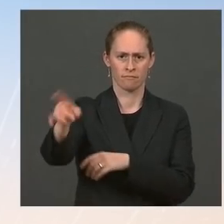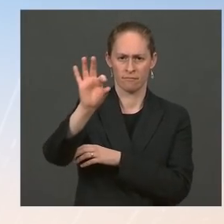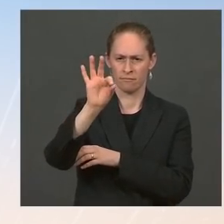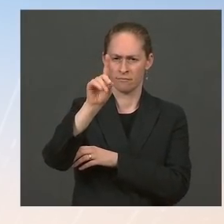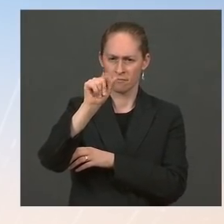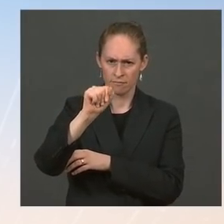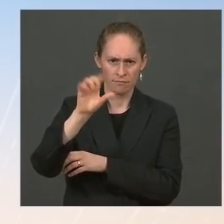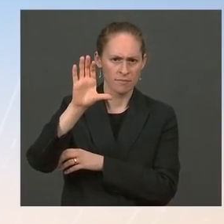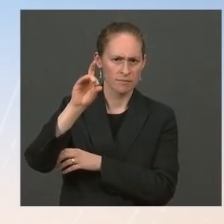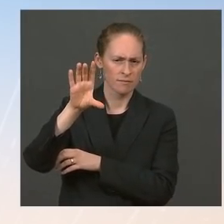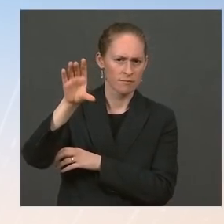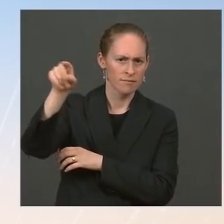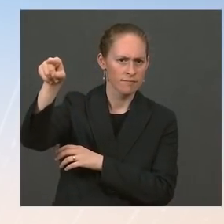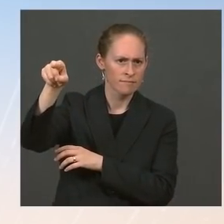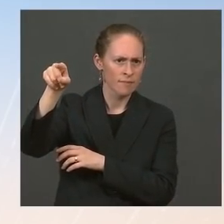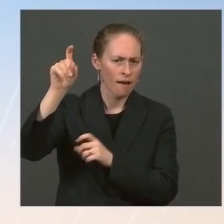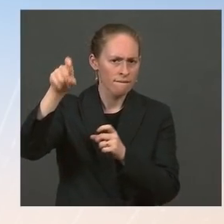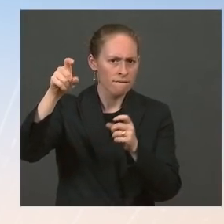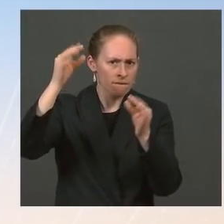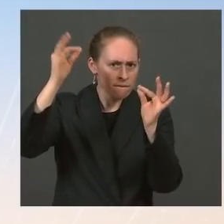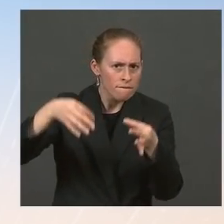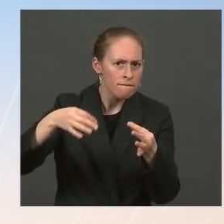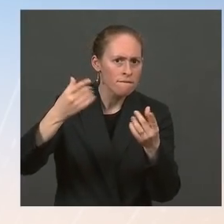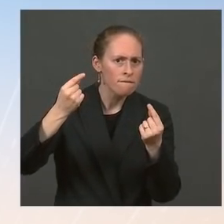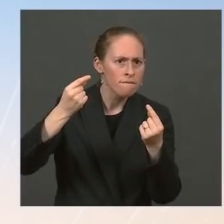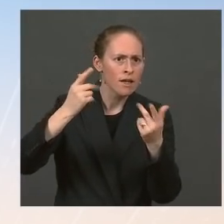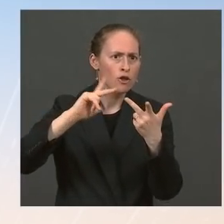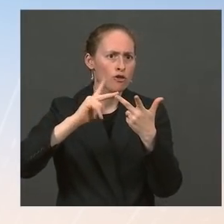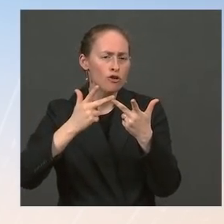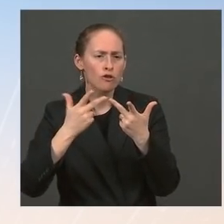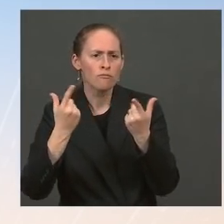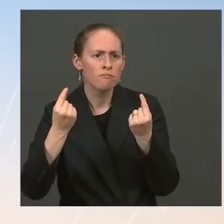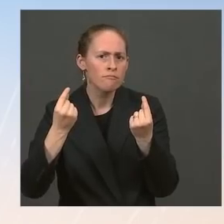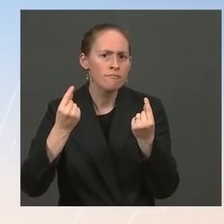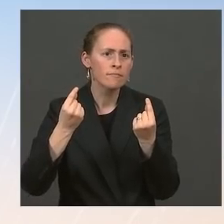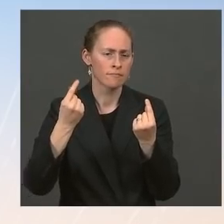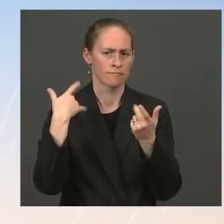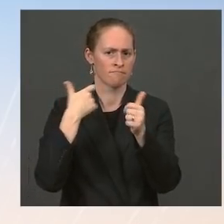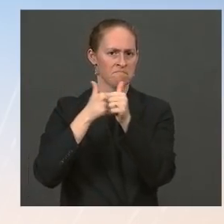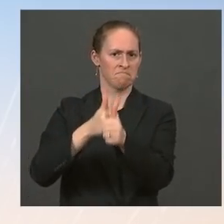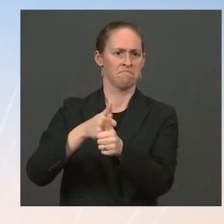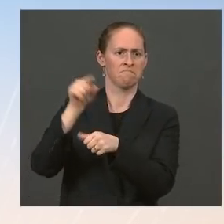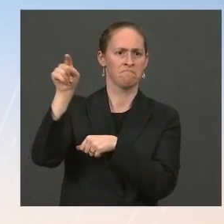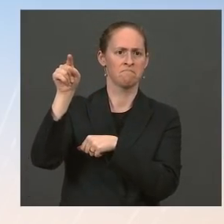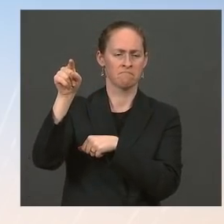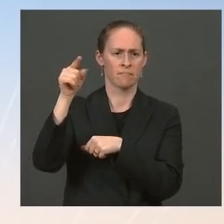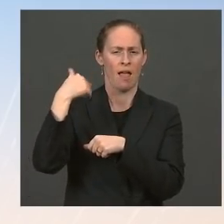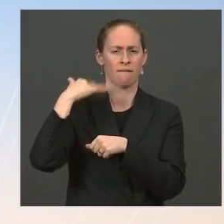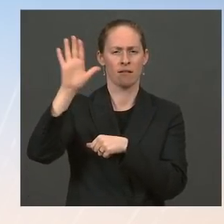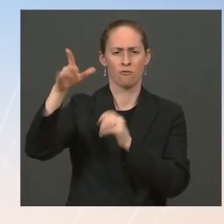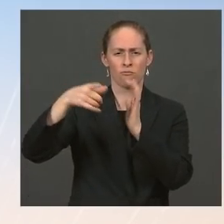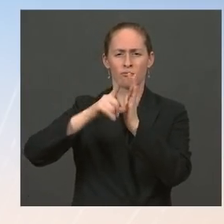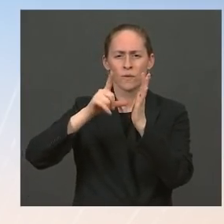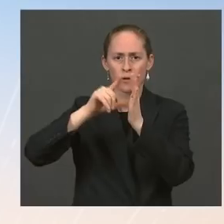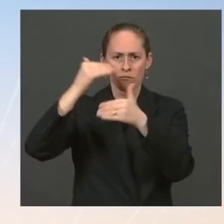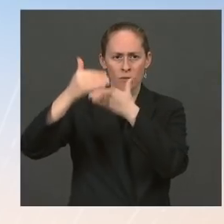boosters for individuals over a certain age -- or once they -- it goes through the process to approve it, we'd be ready with the supply. And we'll be ready with the supply.